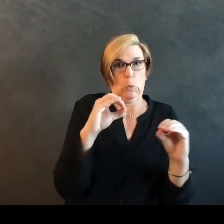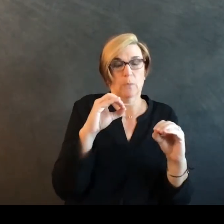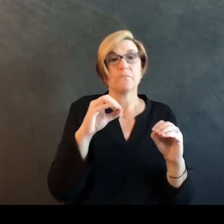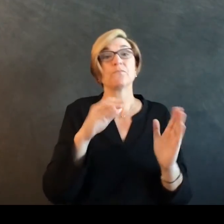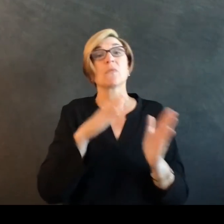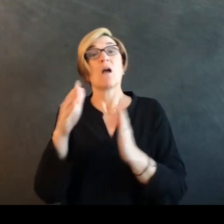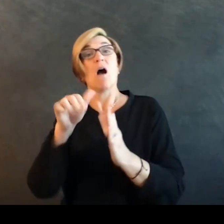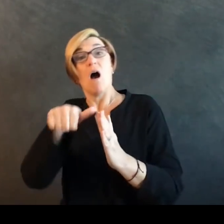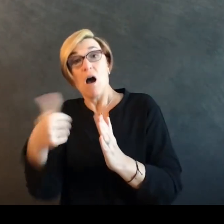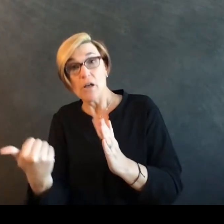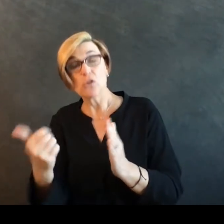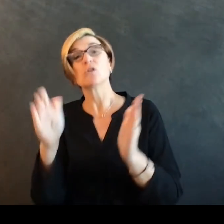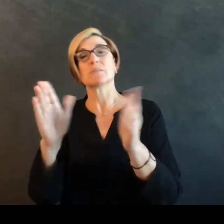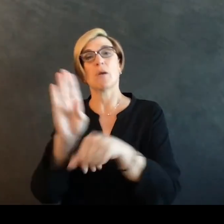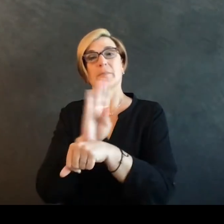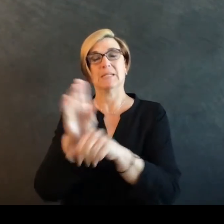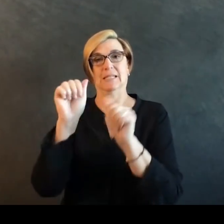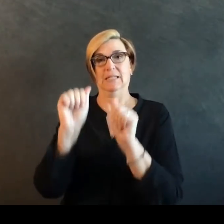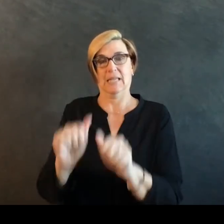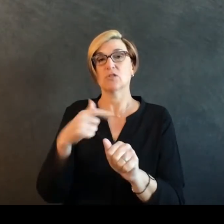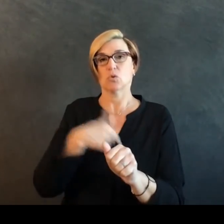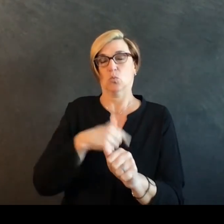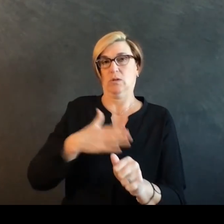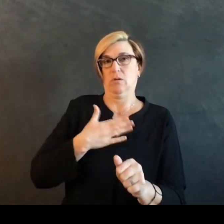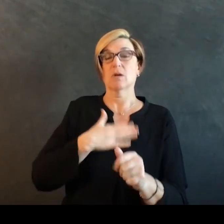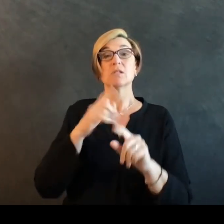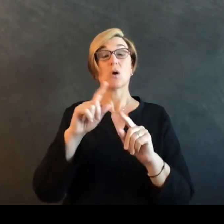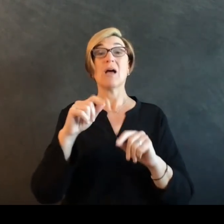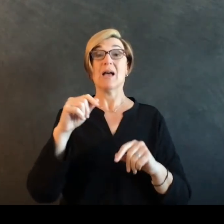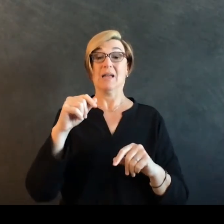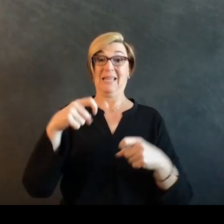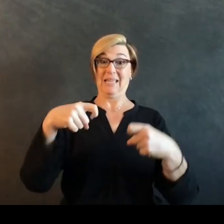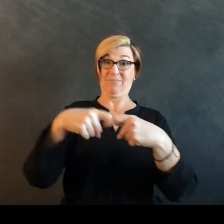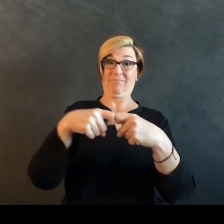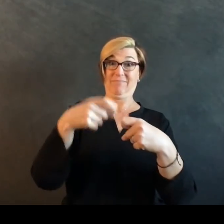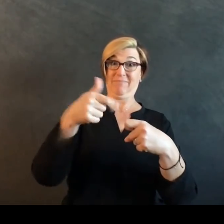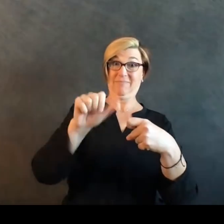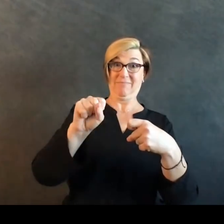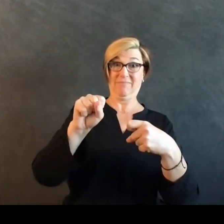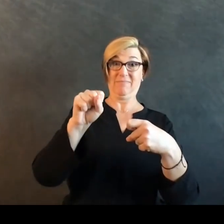will do so our expectation is the energy companies like all our other companies